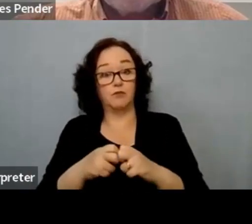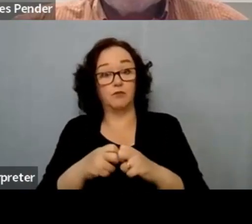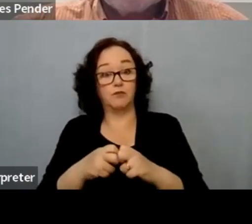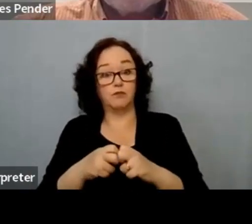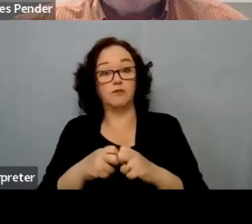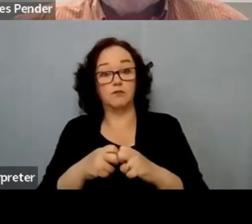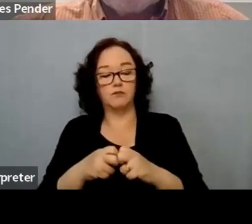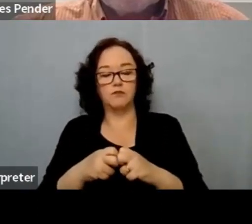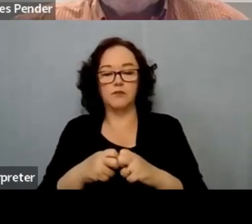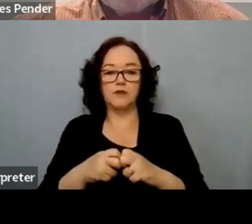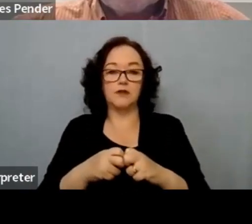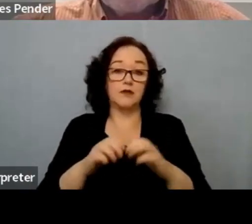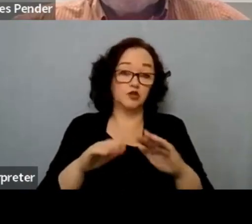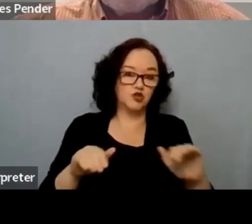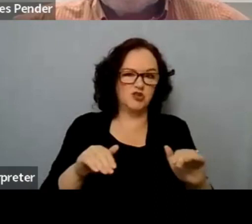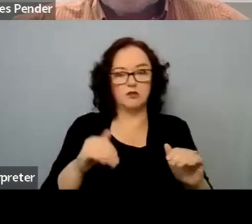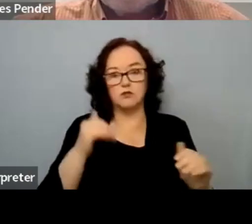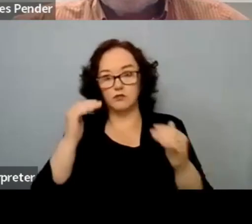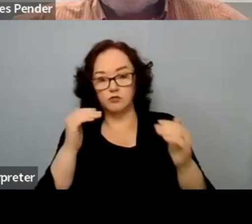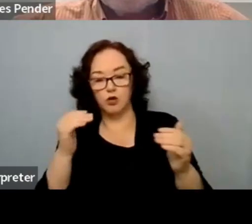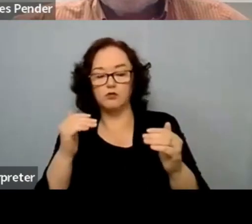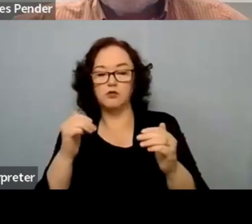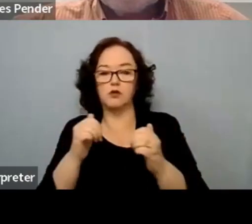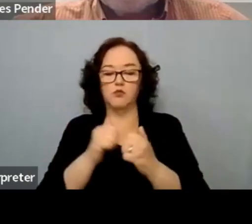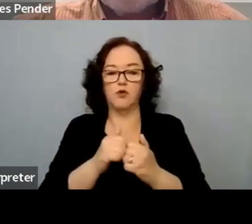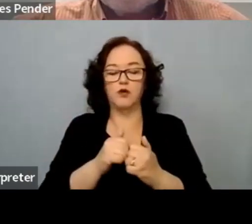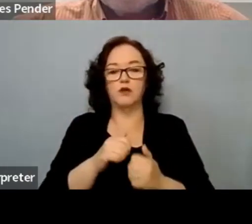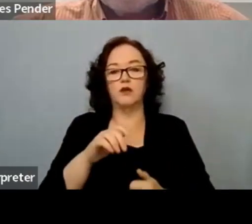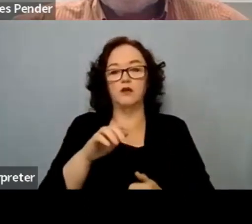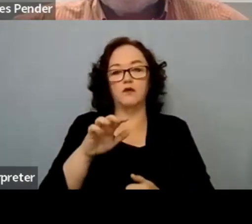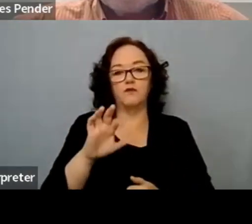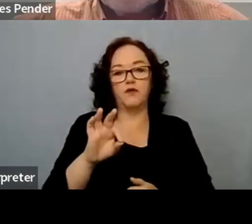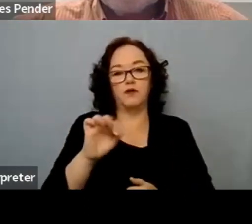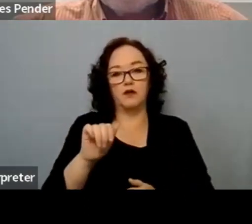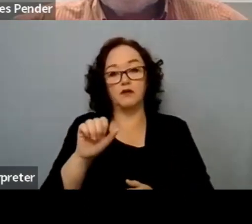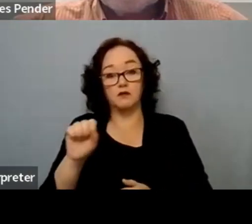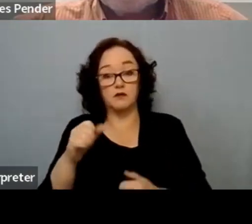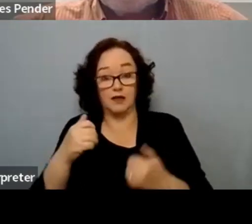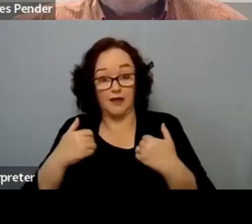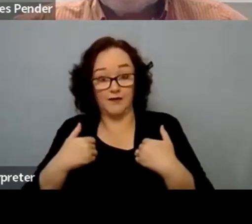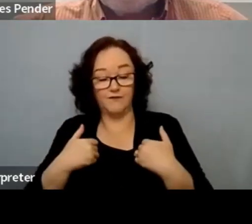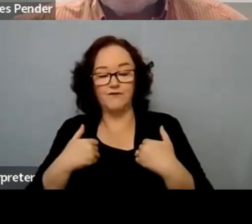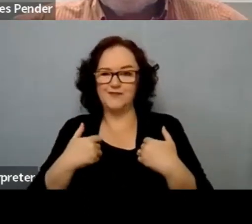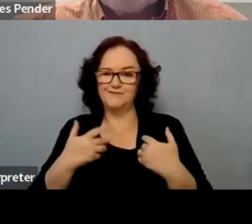adults with fetal alcohol syndrome have are very much similar to those people with